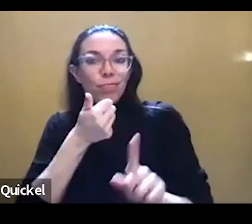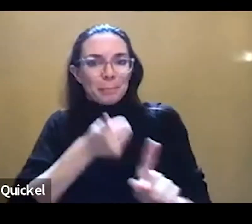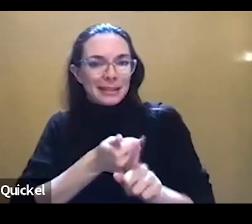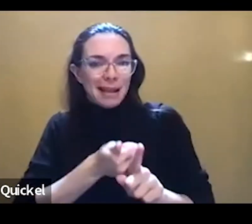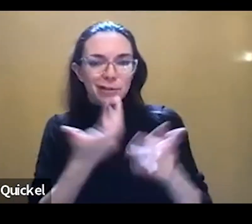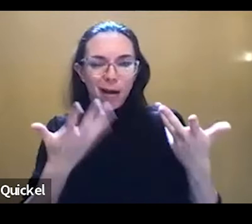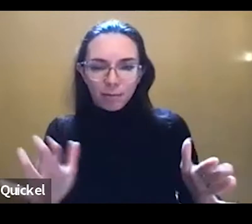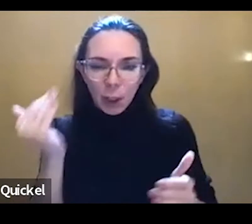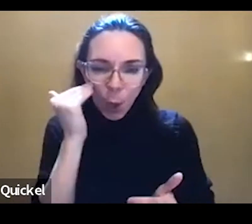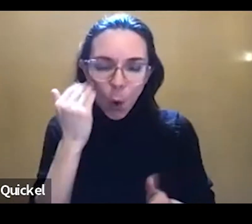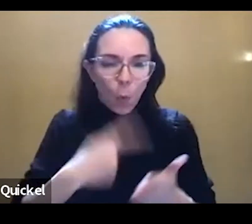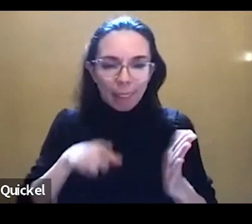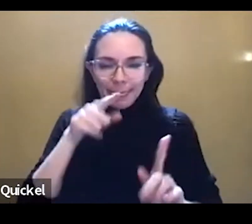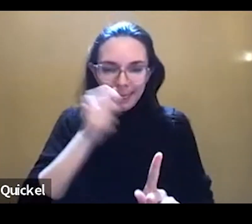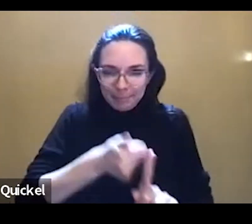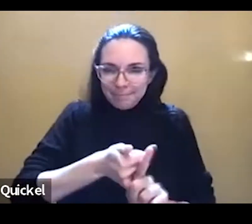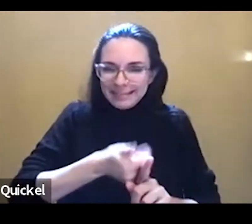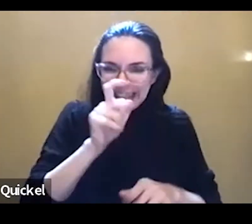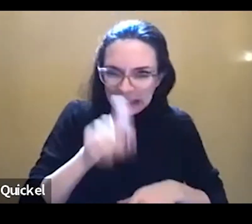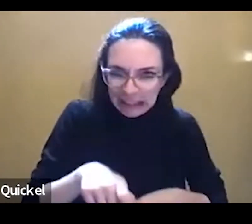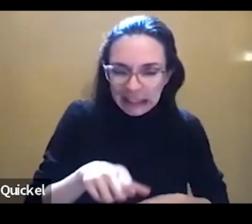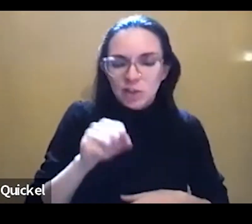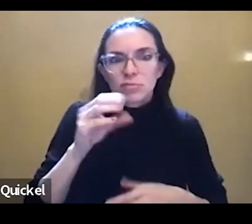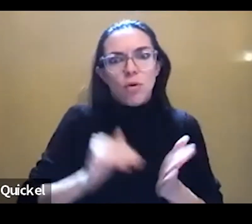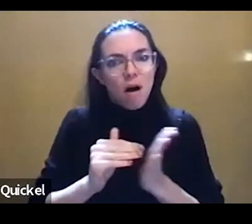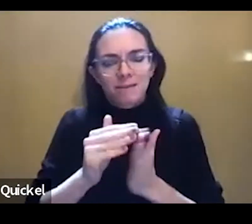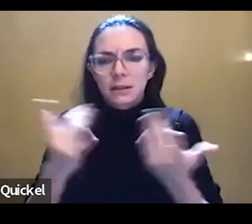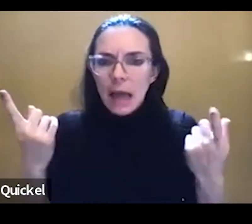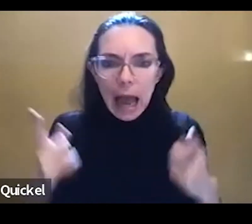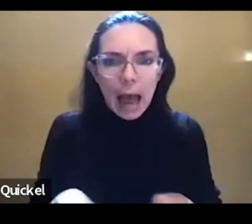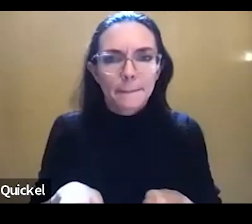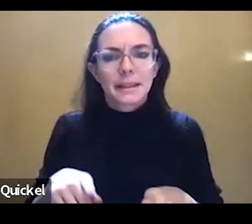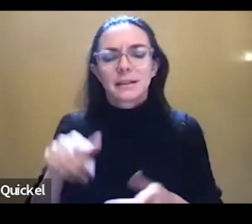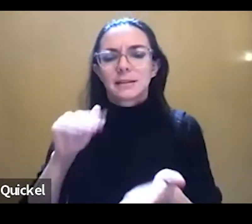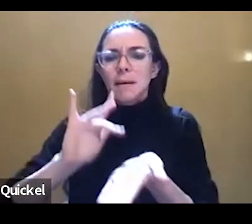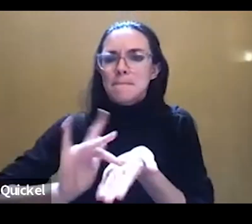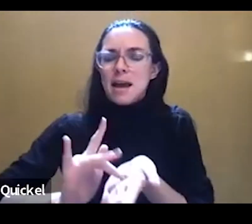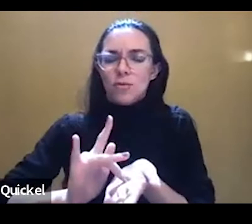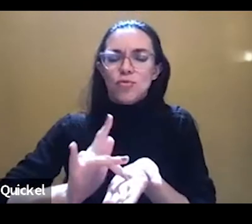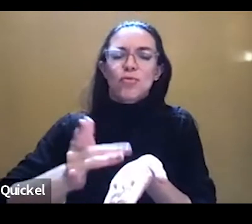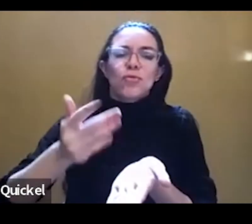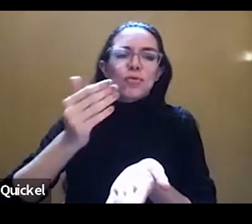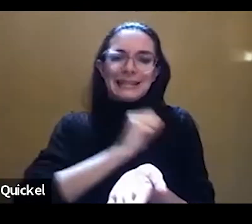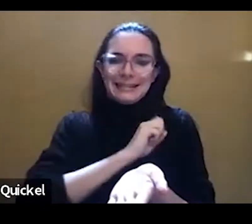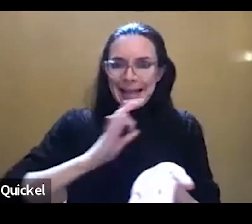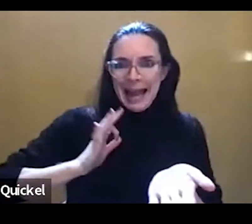there's often a discounting of any attempt by the patient with a disability to